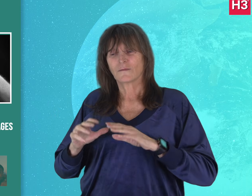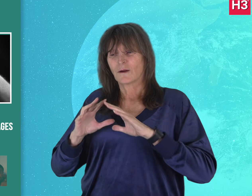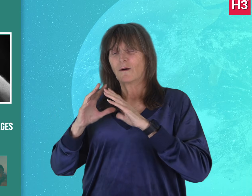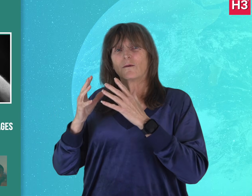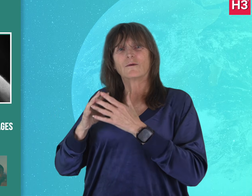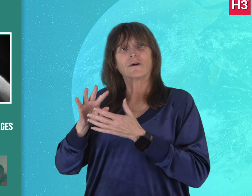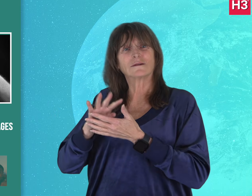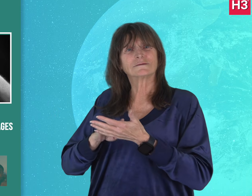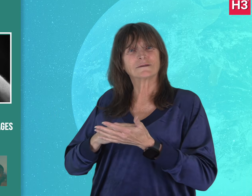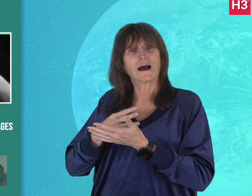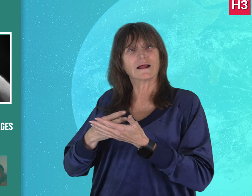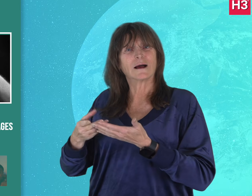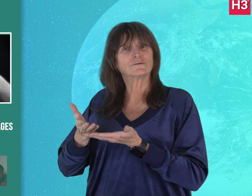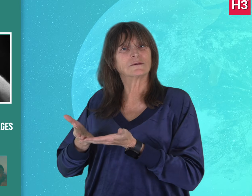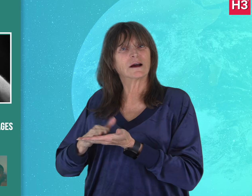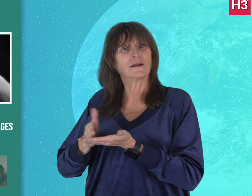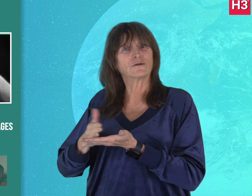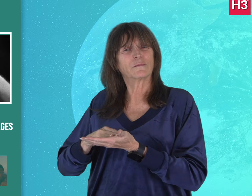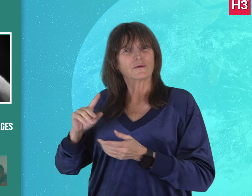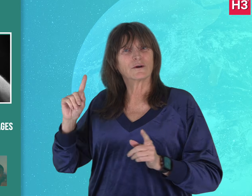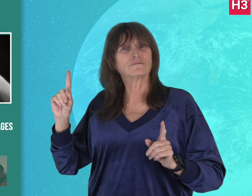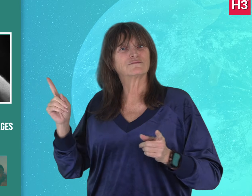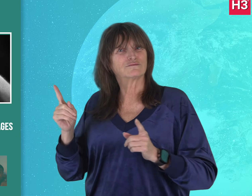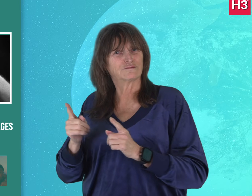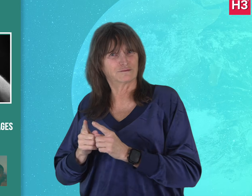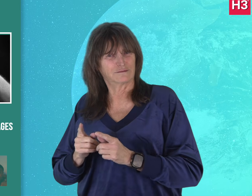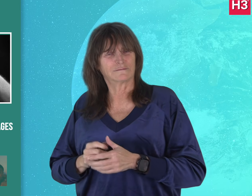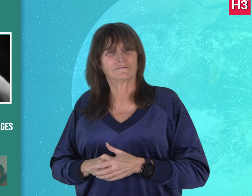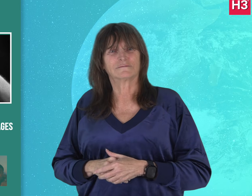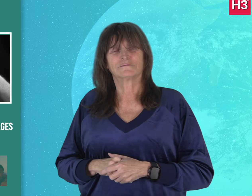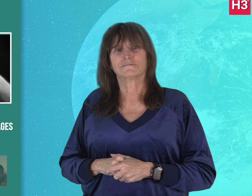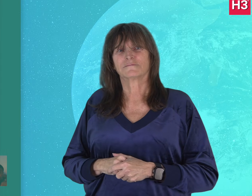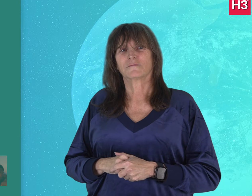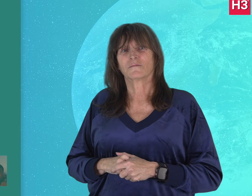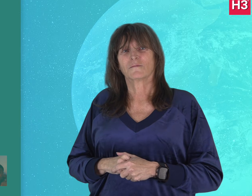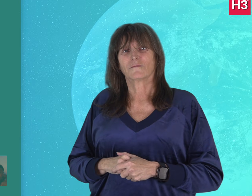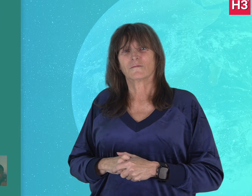Sign Language Interpreter Shortages